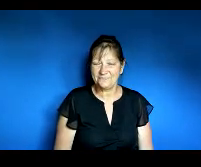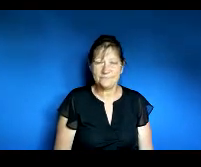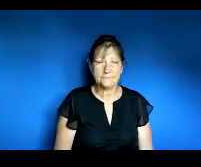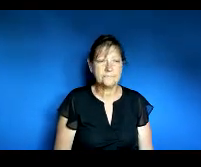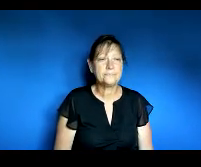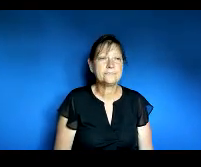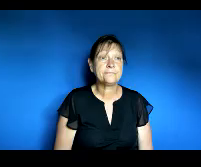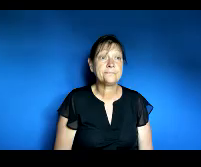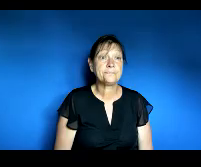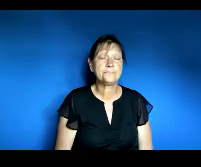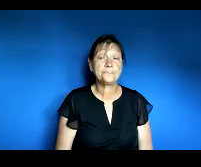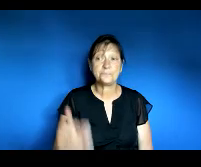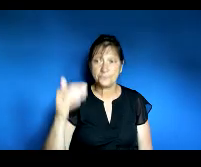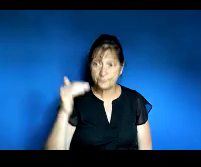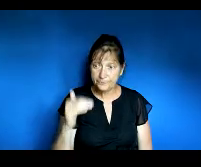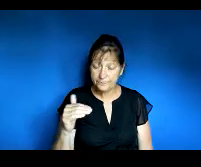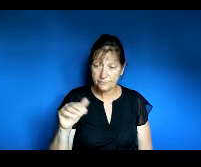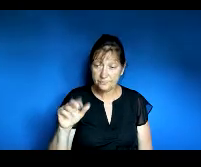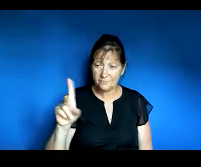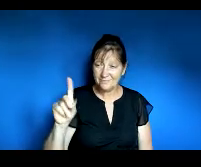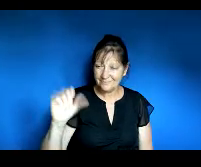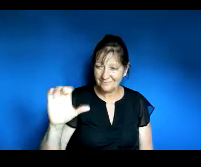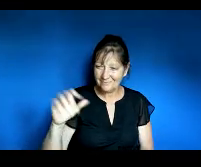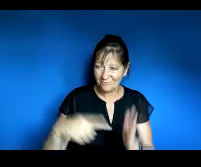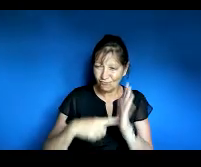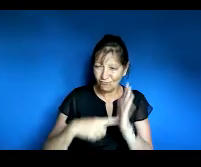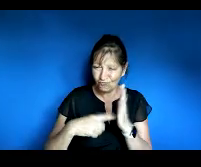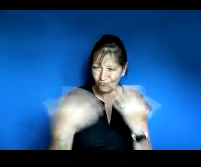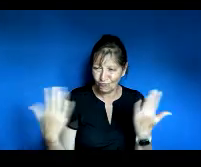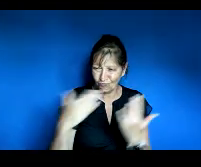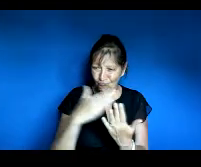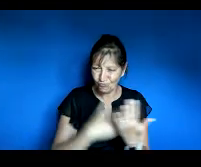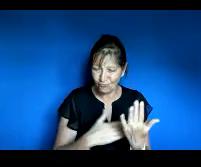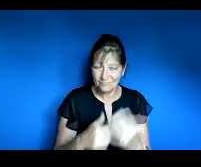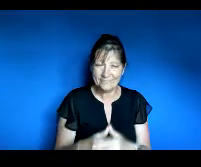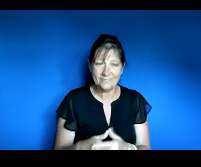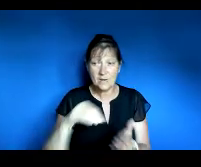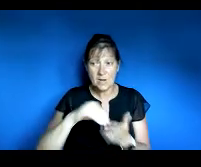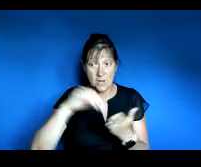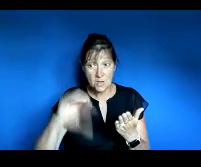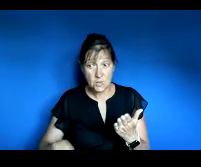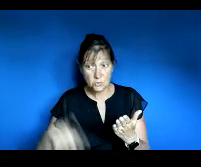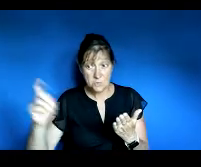And in terms of documentation requirements, I mentioned that a student doesn't have to submit documentation